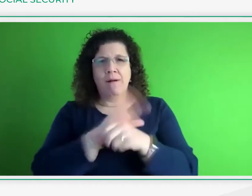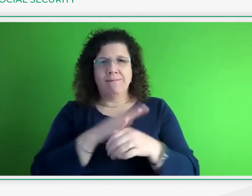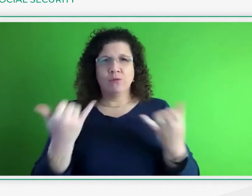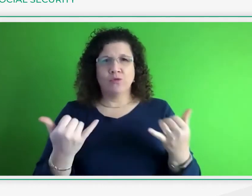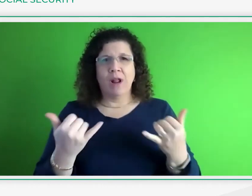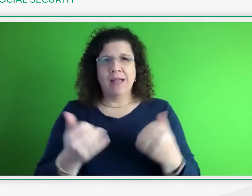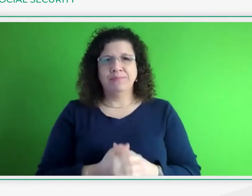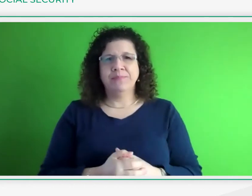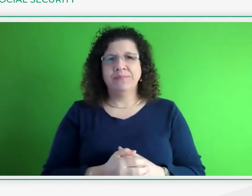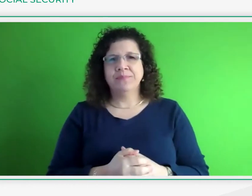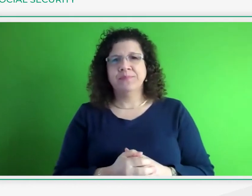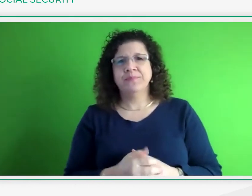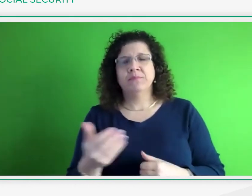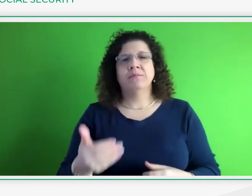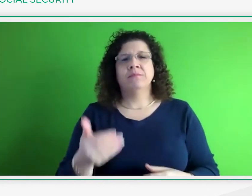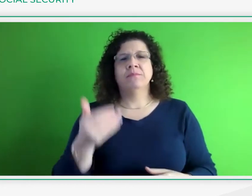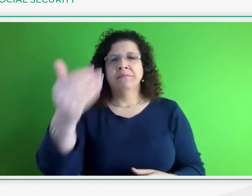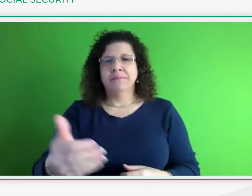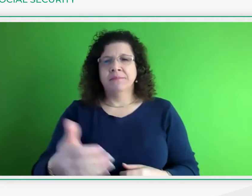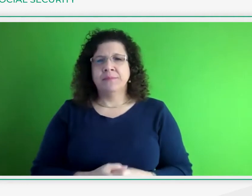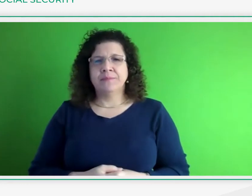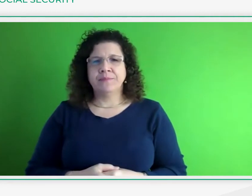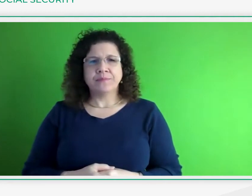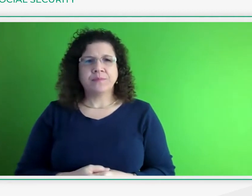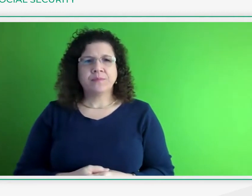So those are the 4 topics of today's discussion.